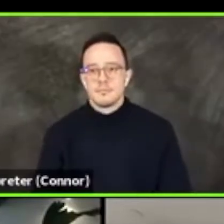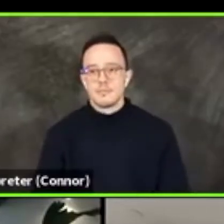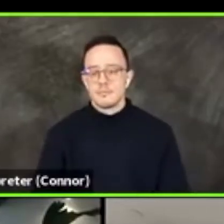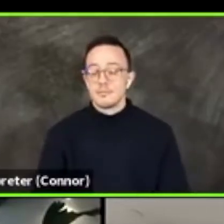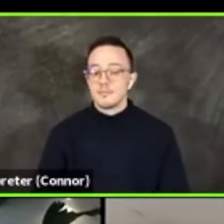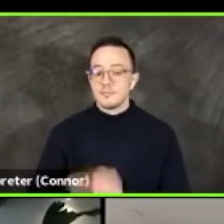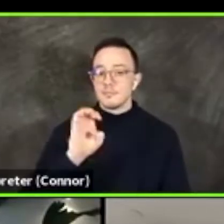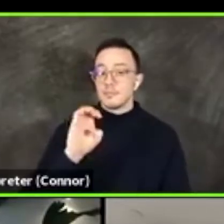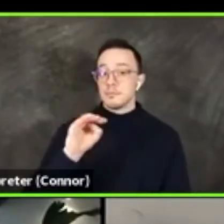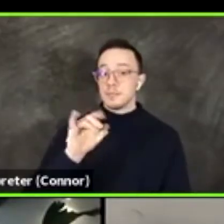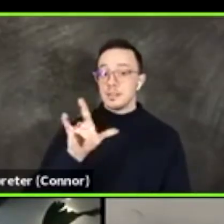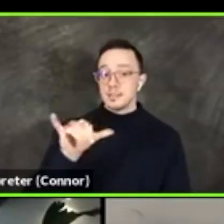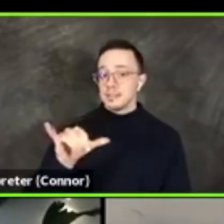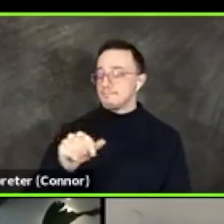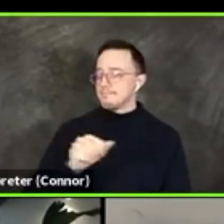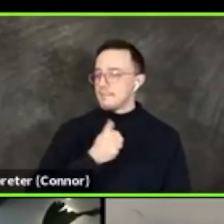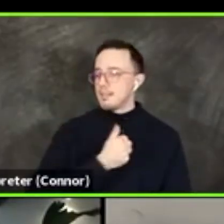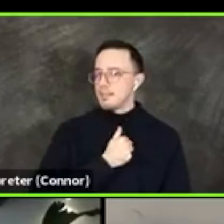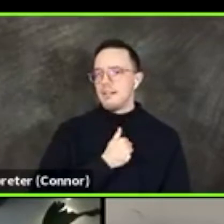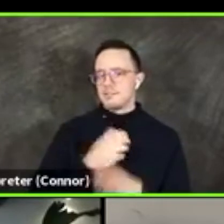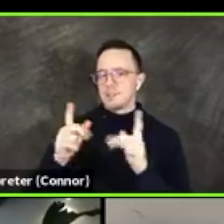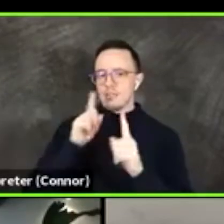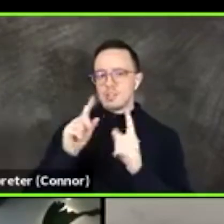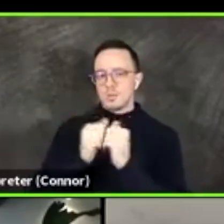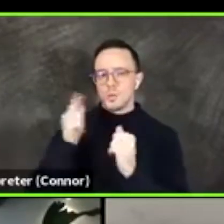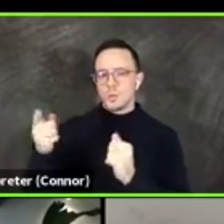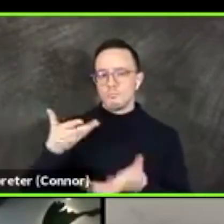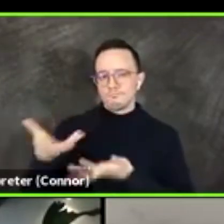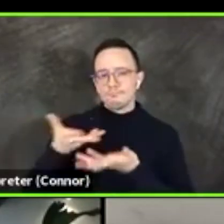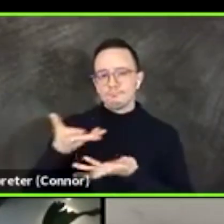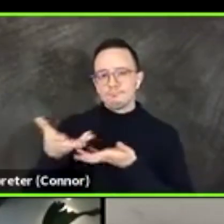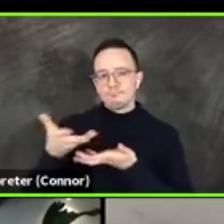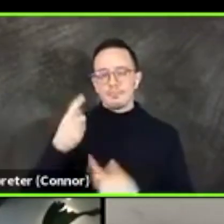WITH YOU, JACKSON, AND IT'S -- MAKING ME THINK OF-- I WAS RECENTLY,